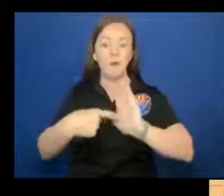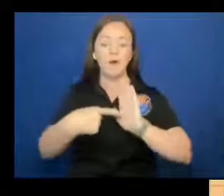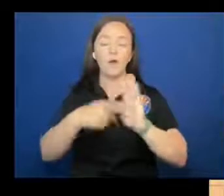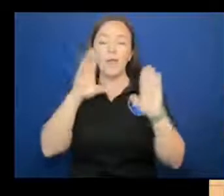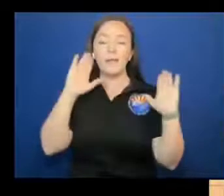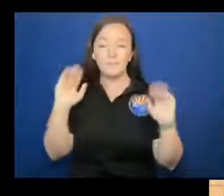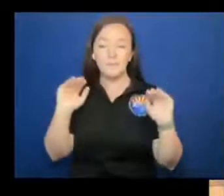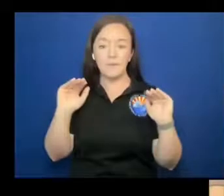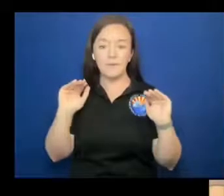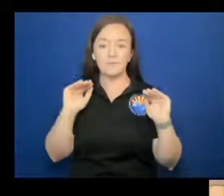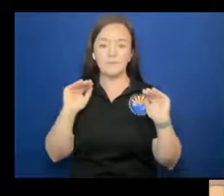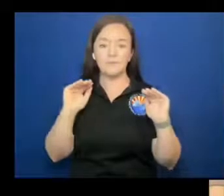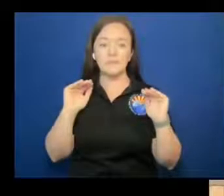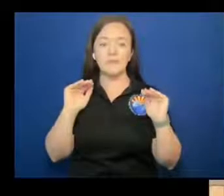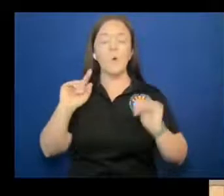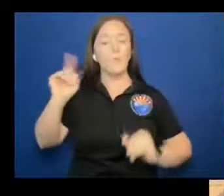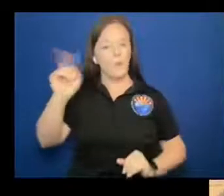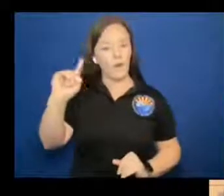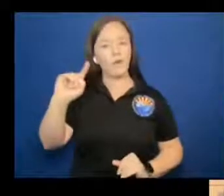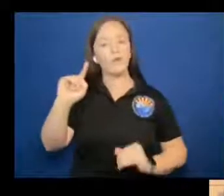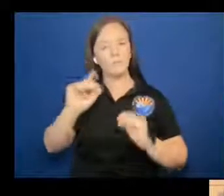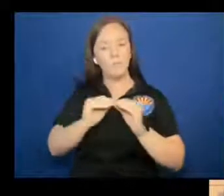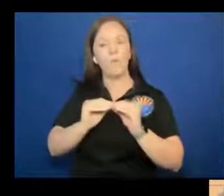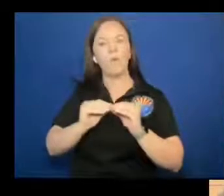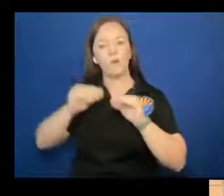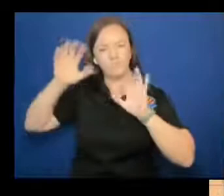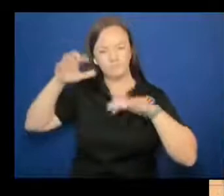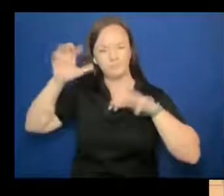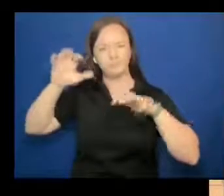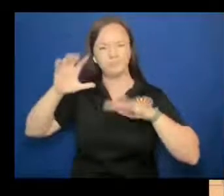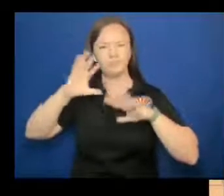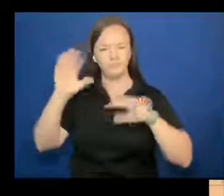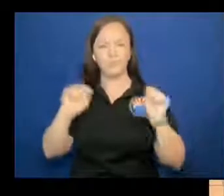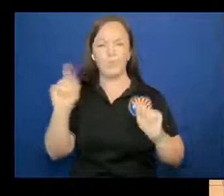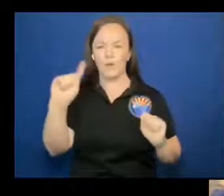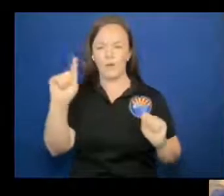VALUES DOWN HERE AND SO WE WE HAVE BEEN BREAKING DOWN